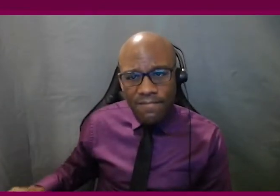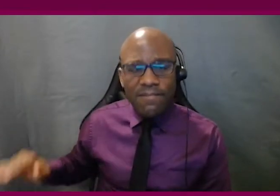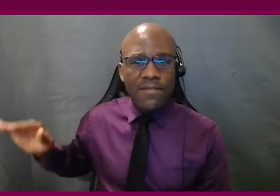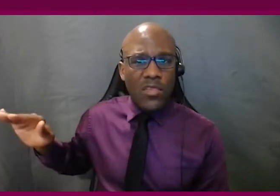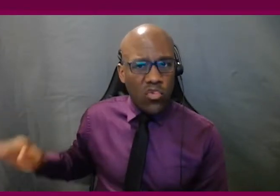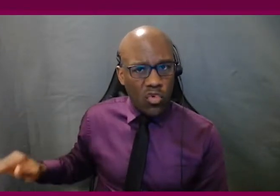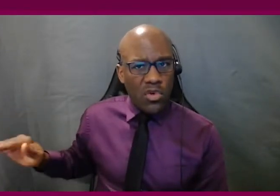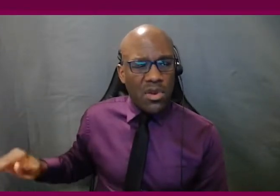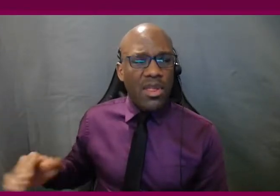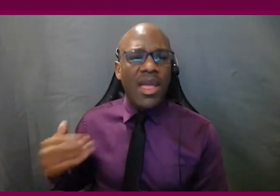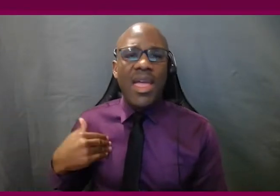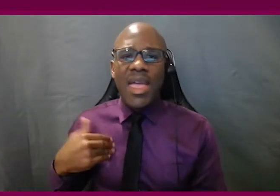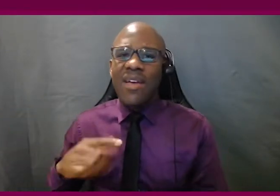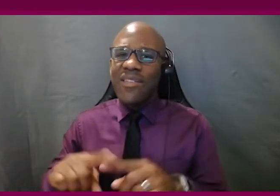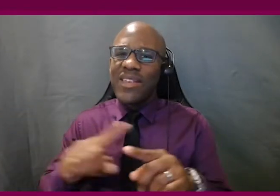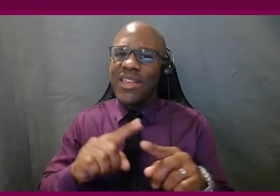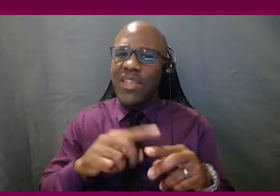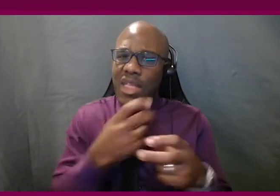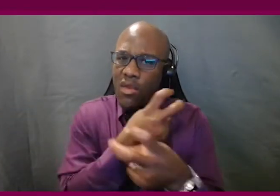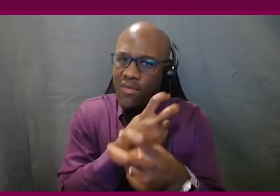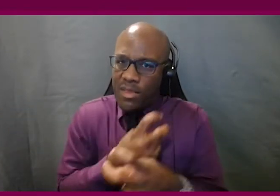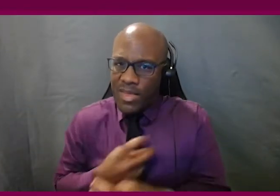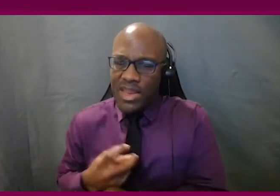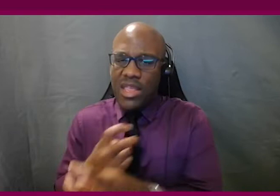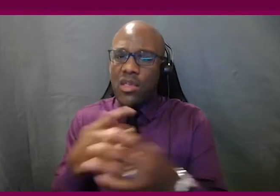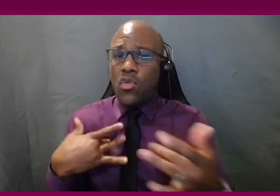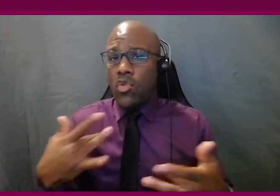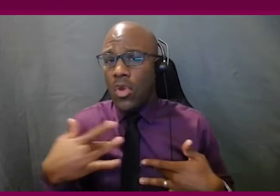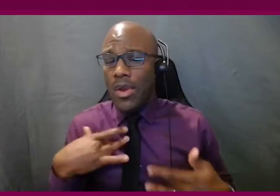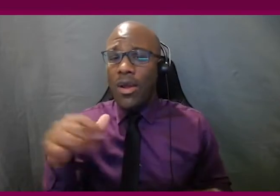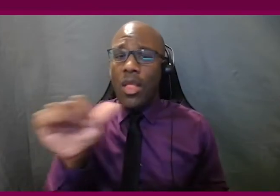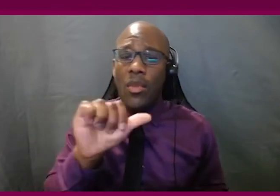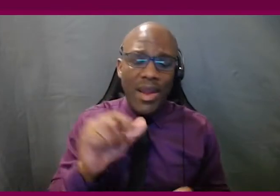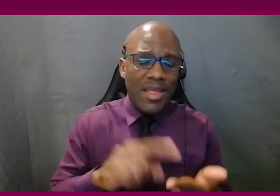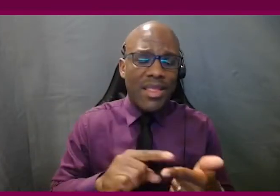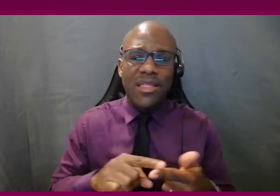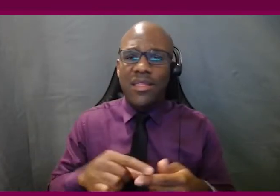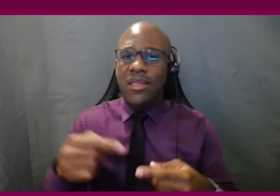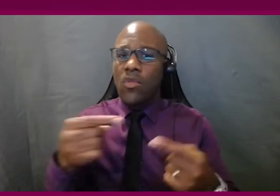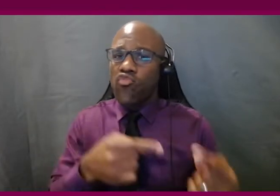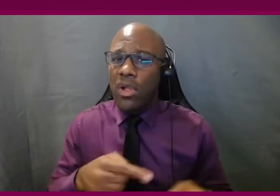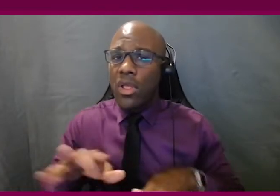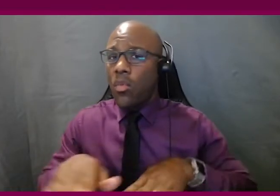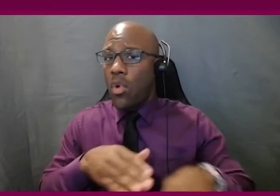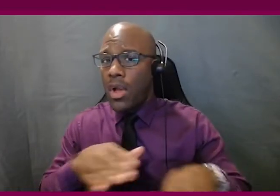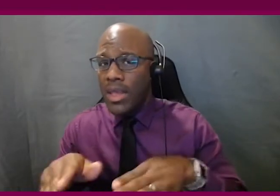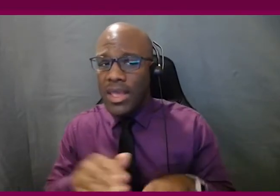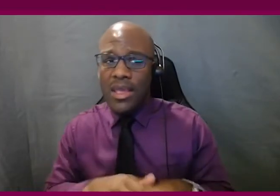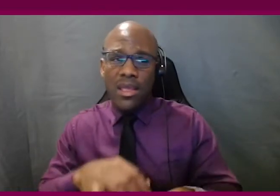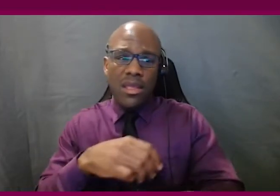I've had joint replacements, spinal surgery. So just very much like very body centric disability.